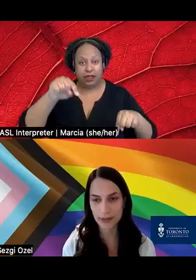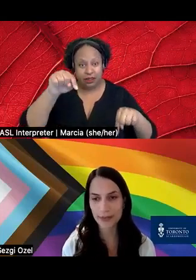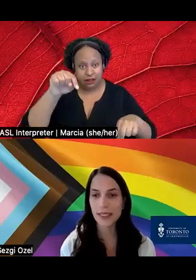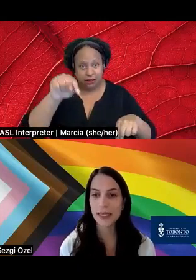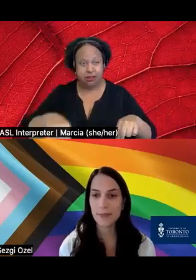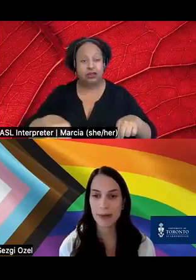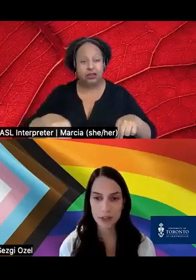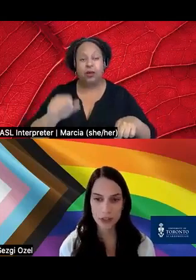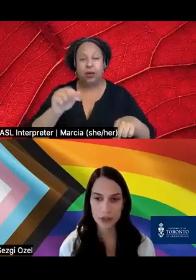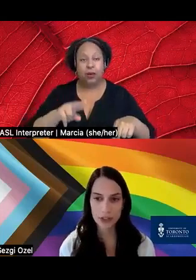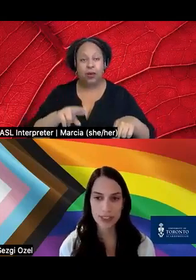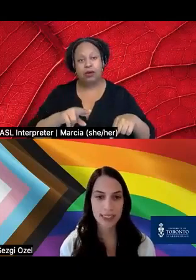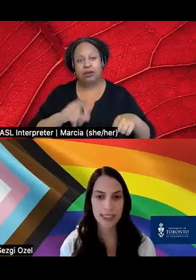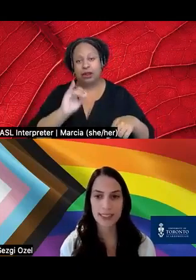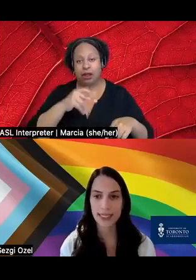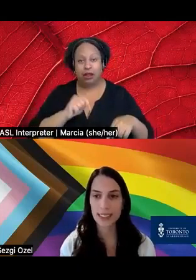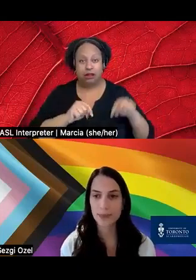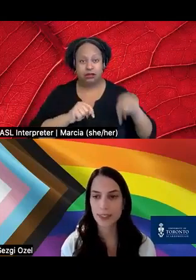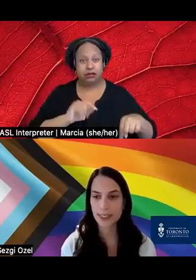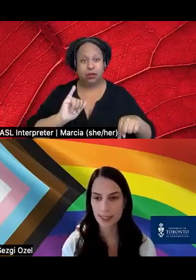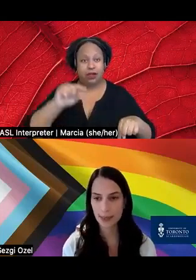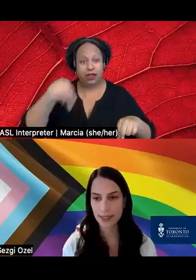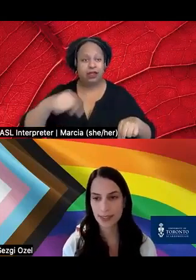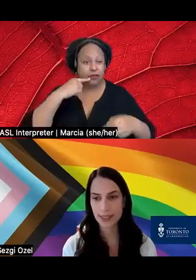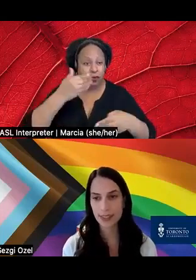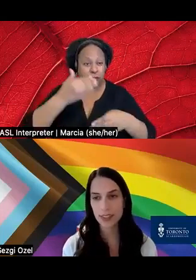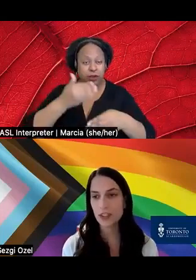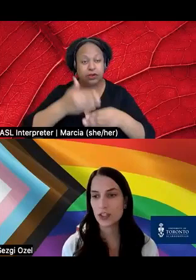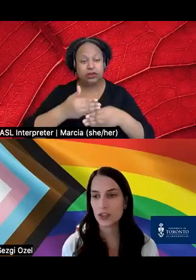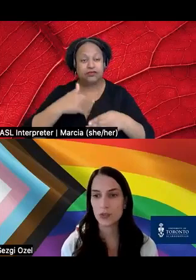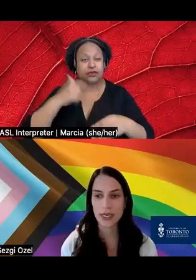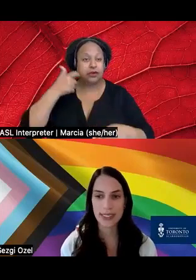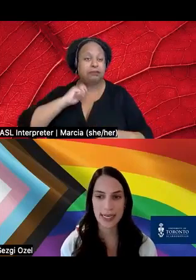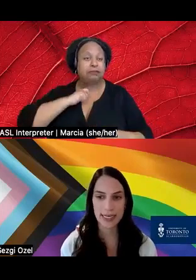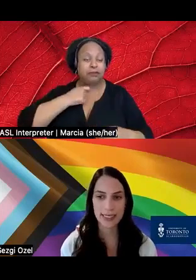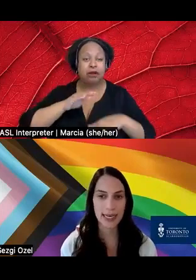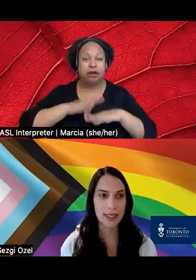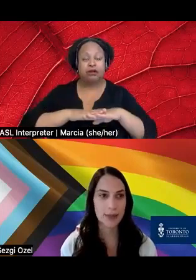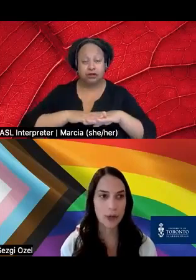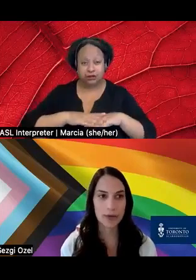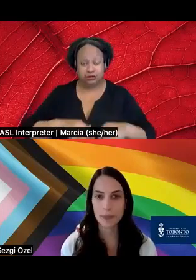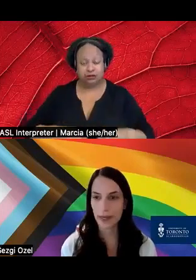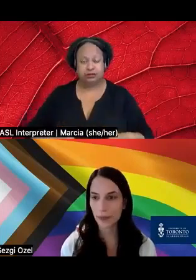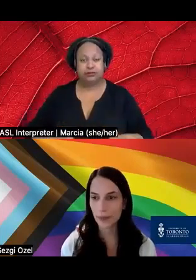Mouse users can select participants, choose raise hand at the bottom of the panel.